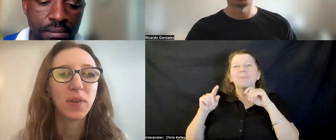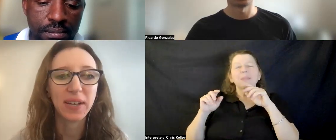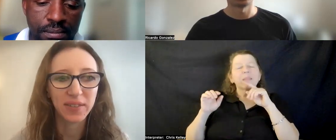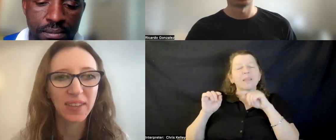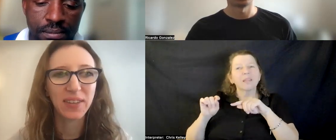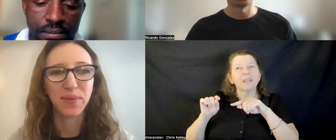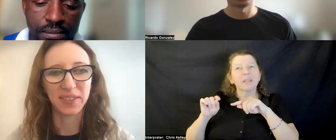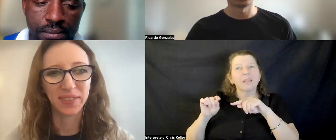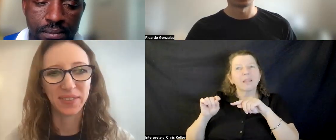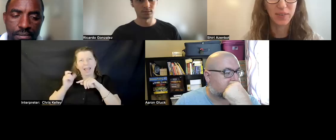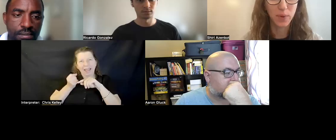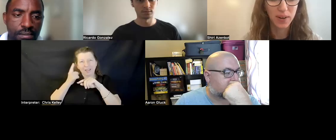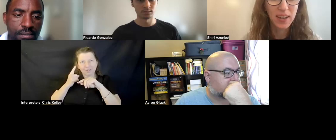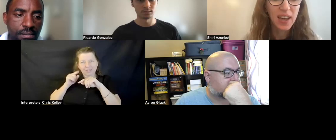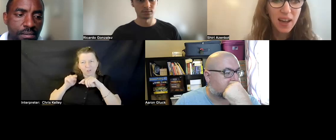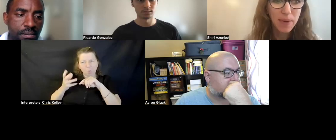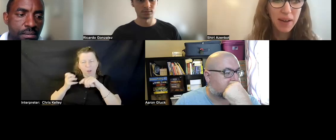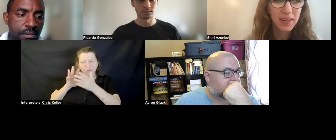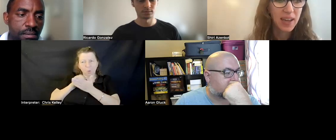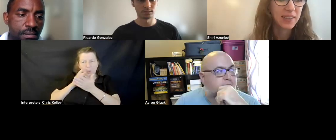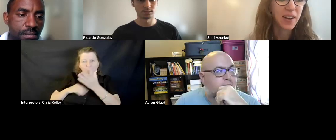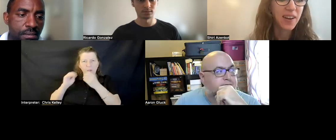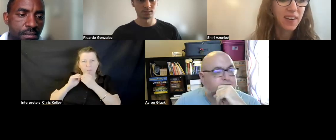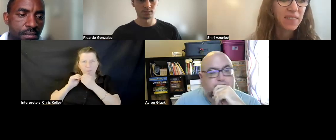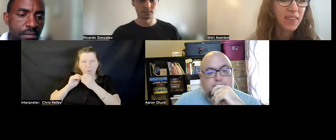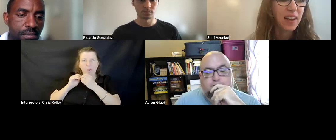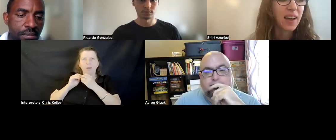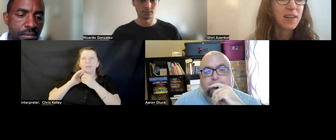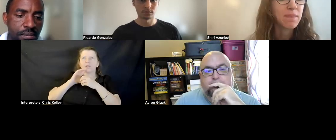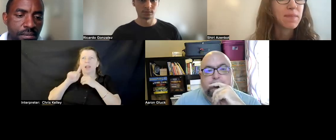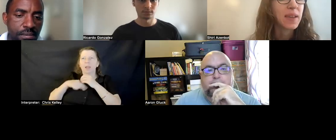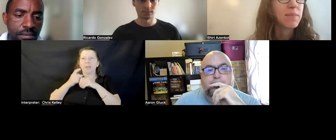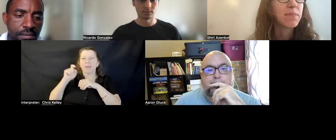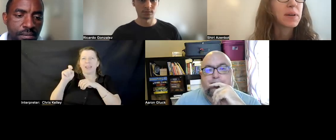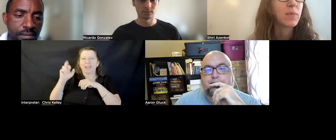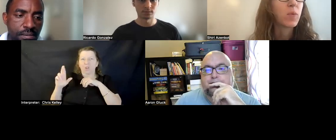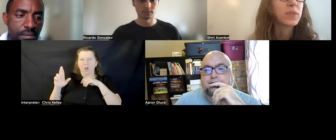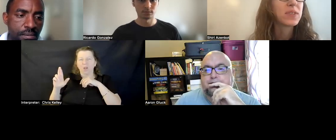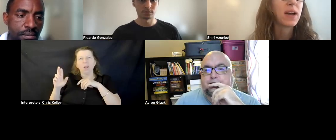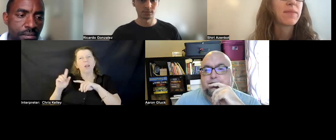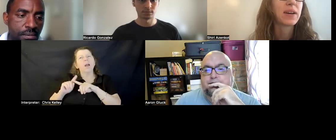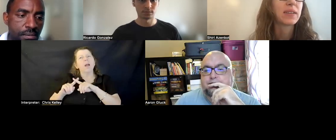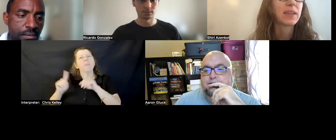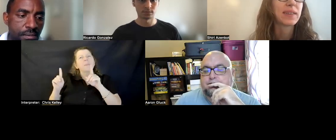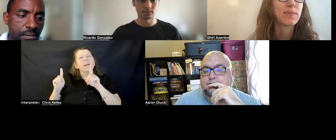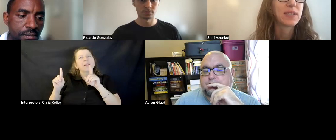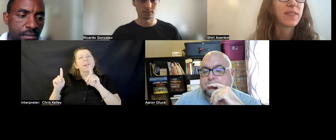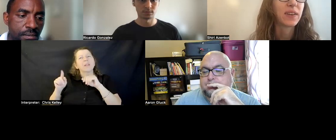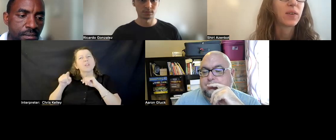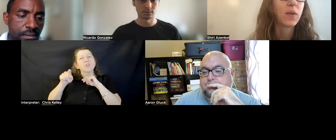I UNDERSTAND YOU WANT TO LEARN MORE ABOUT XR, BUT DO YOU HAVE A SPECIFIC GOAL?